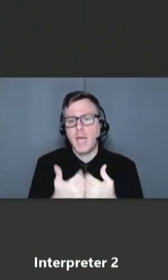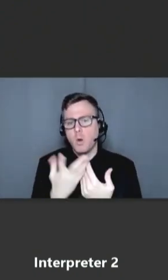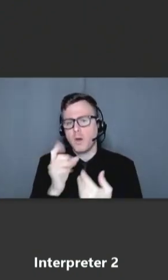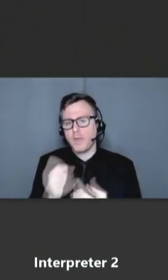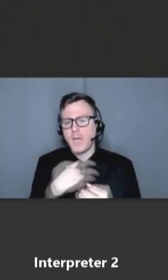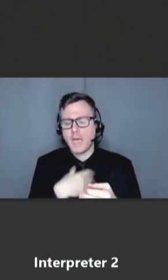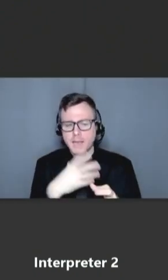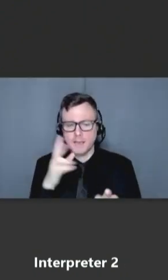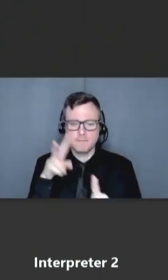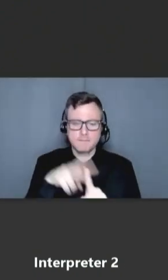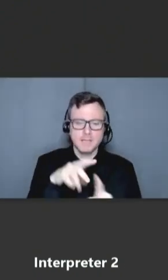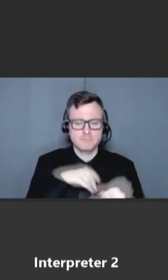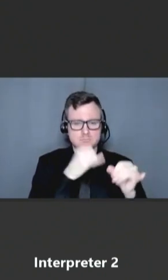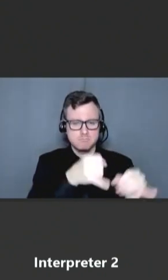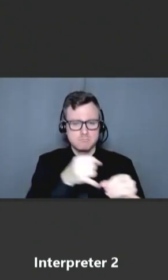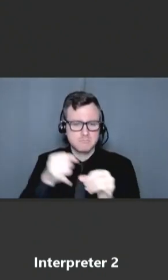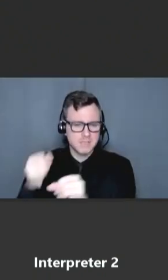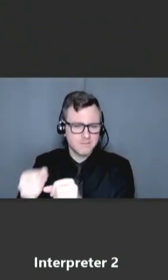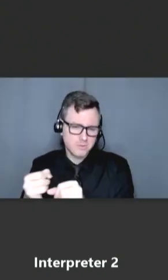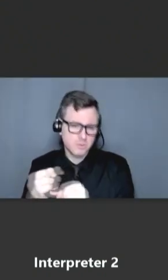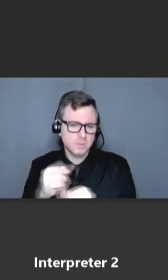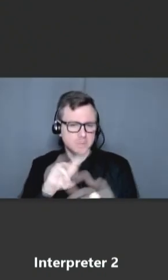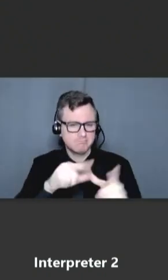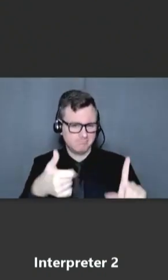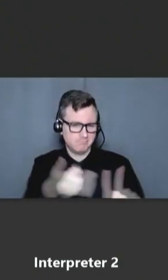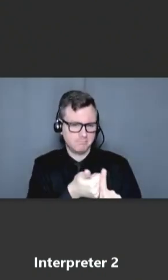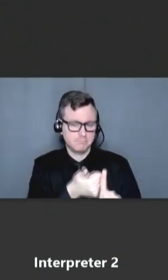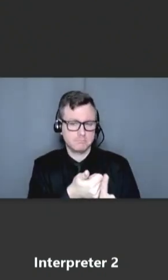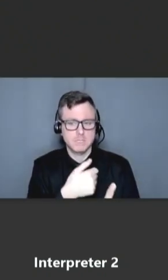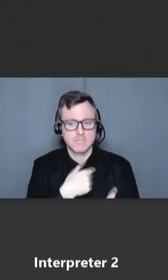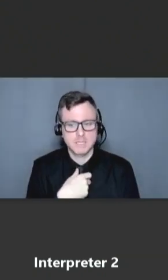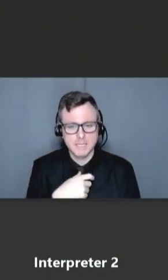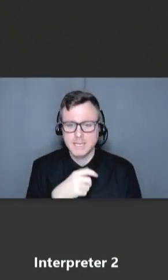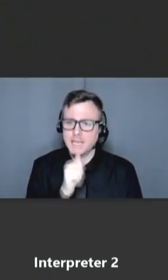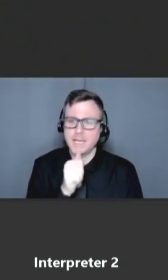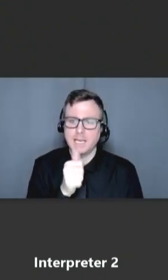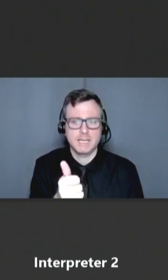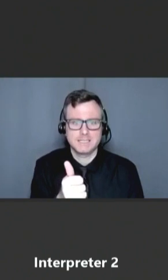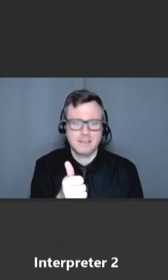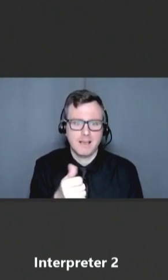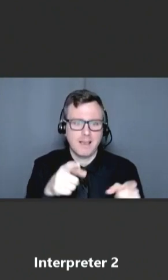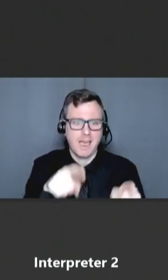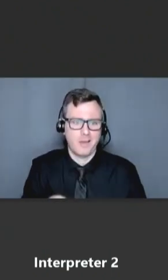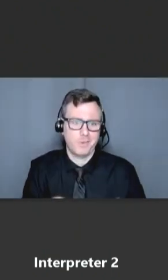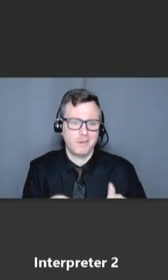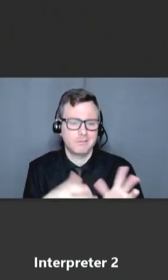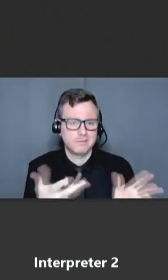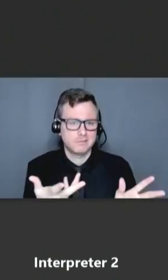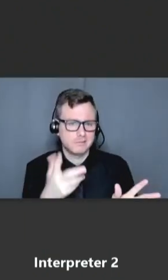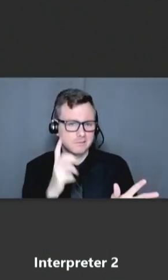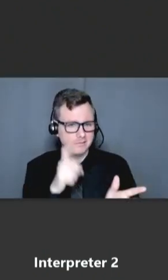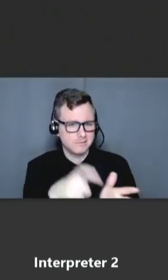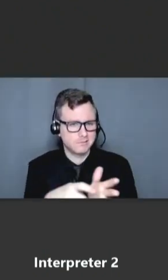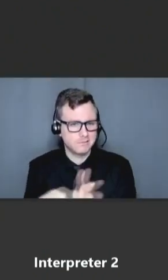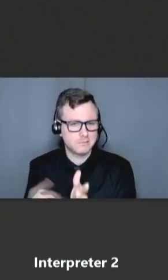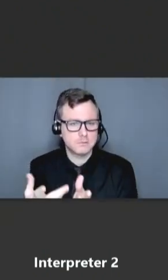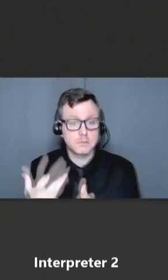is the fact that it's largely not being done. We like to say that if you don't count us,